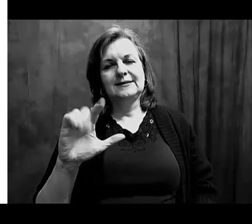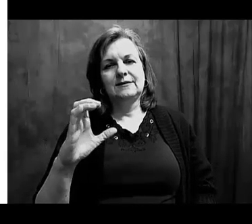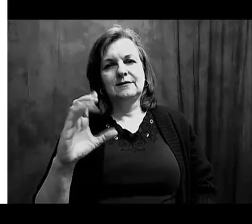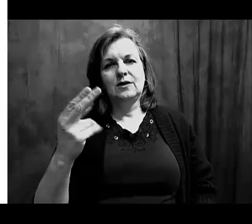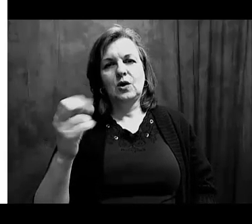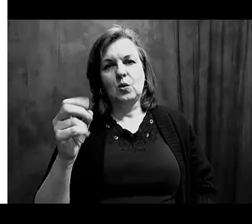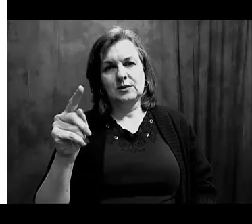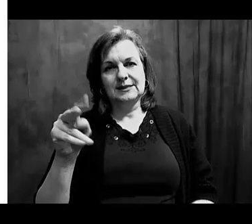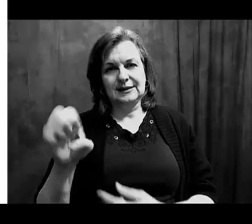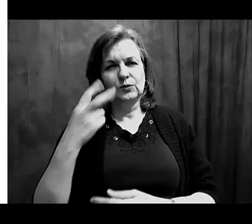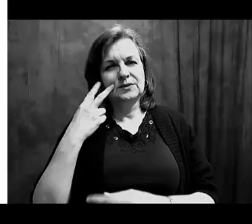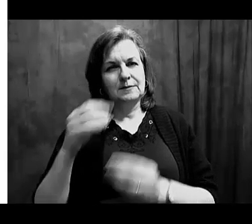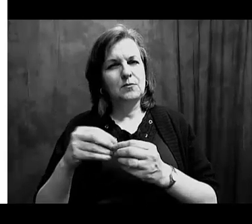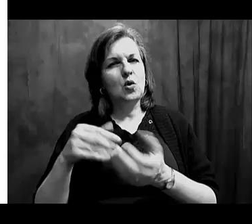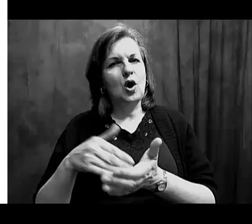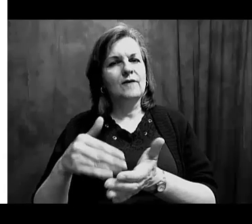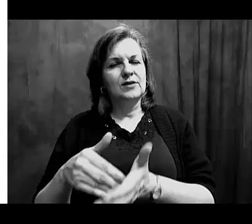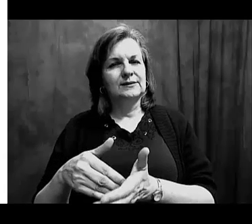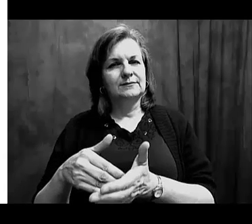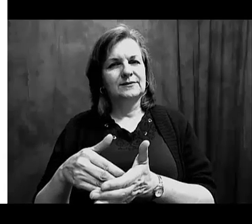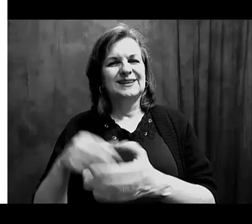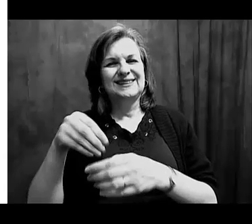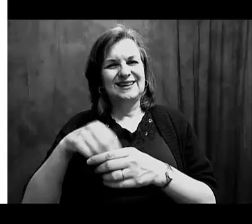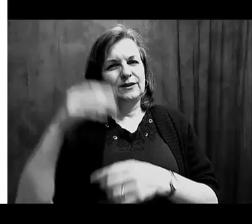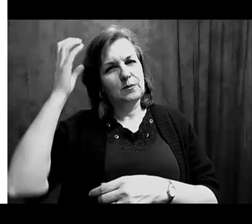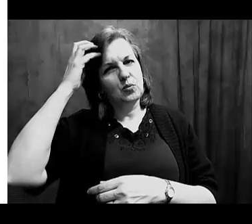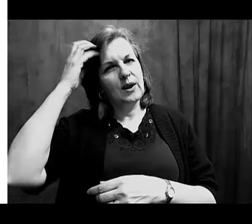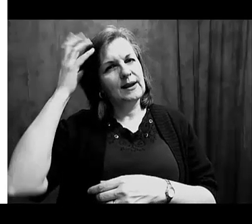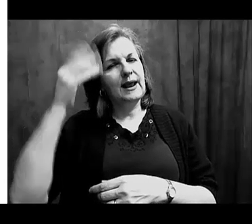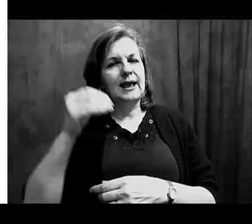of associated with both your brain and the peripheral nervous system